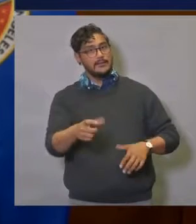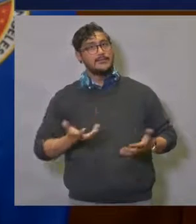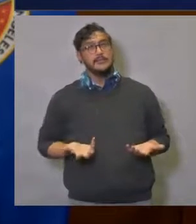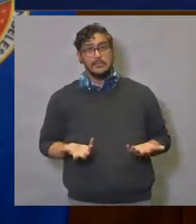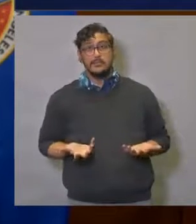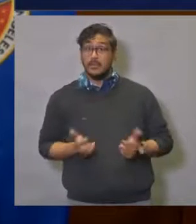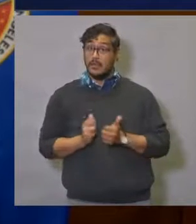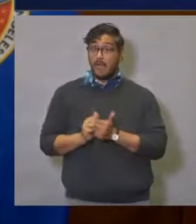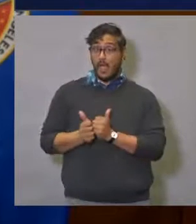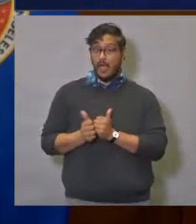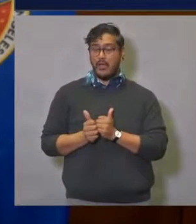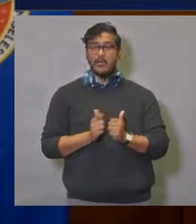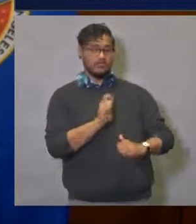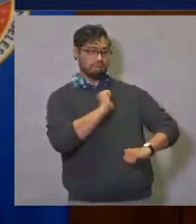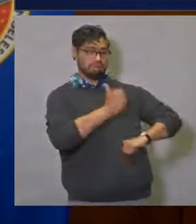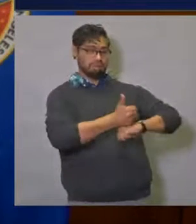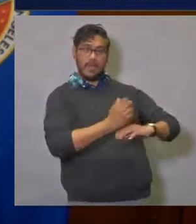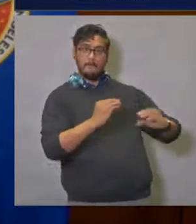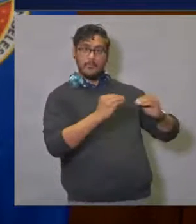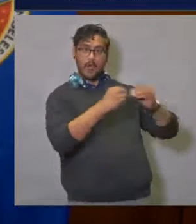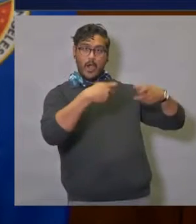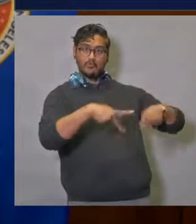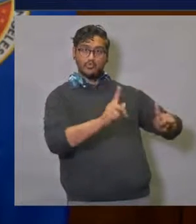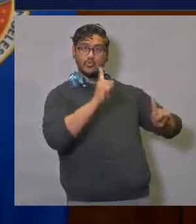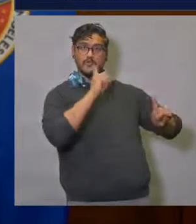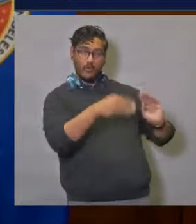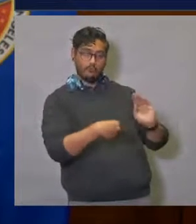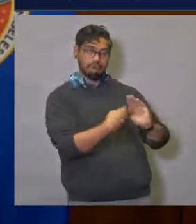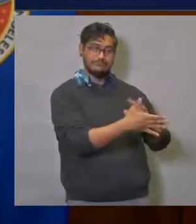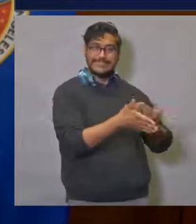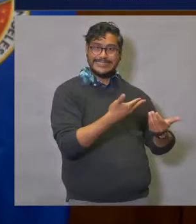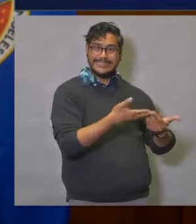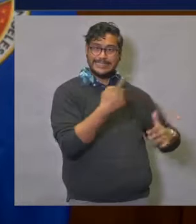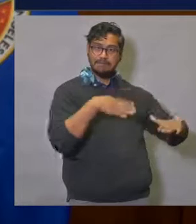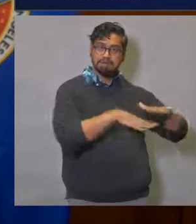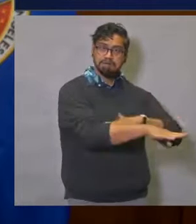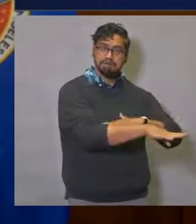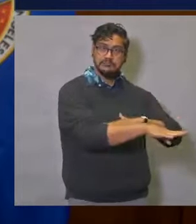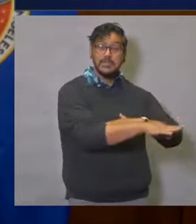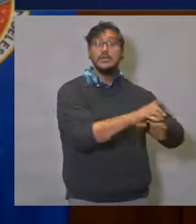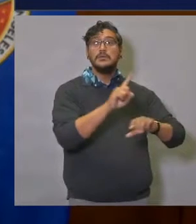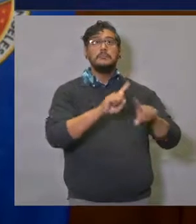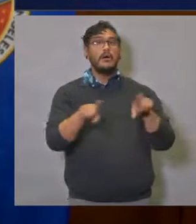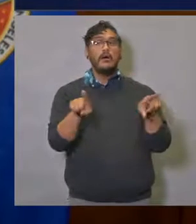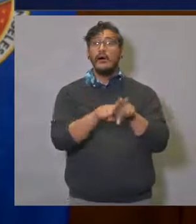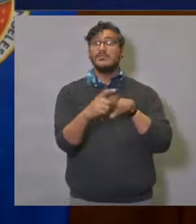WE ABSOLUTELY NEED TO DO BETTER. WE MUST NOT ONLY CREATE MORE